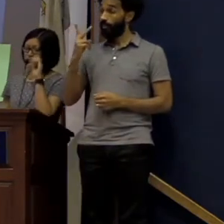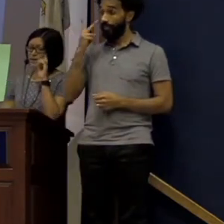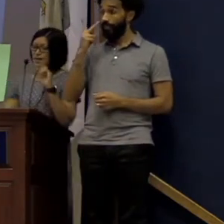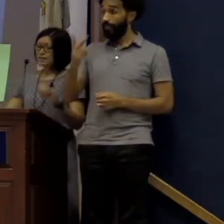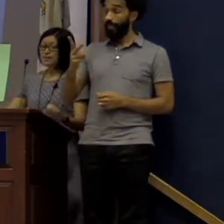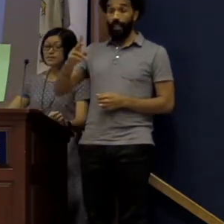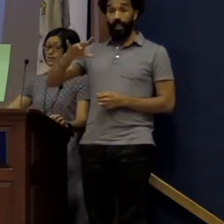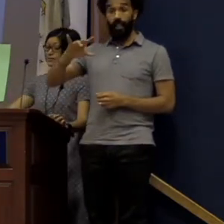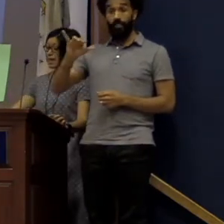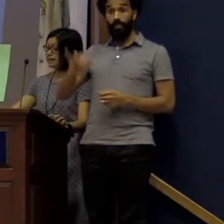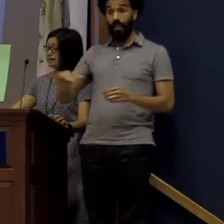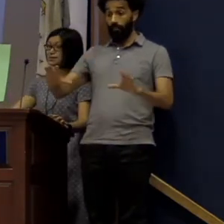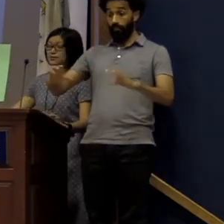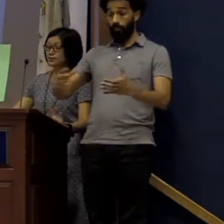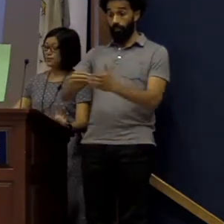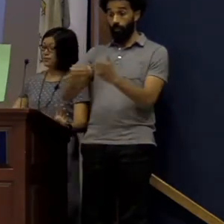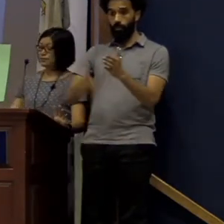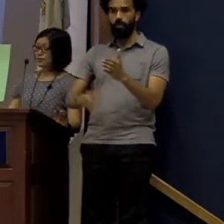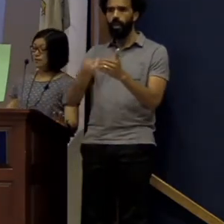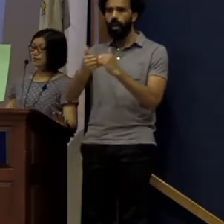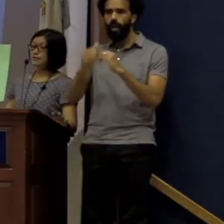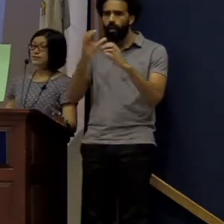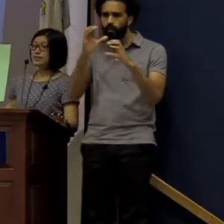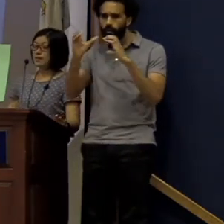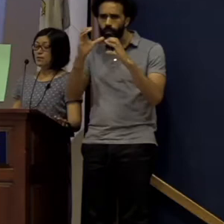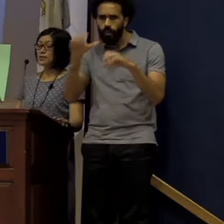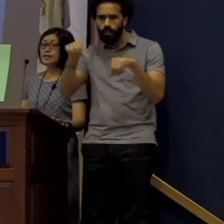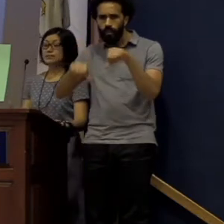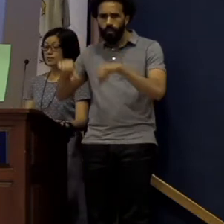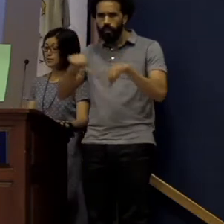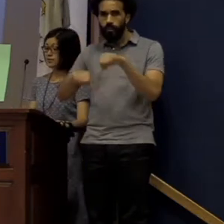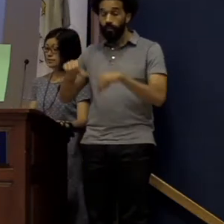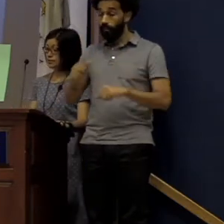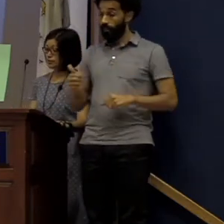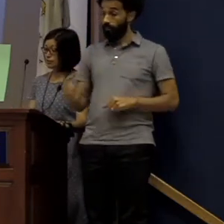The people of science included the youth themselves, their body experiences in the school